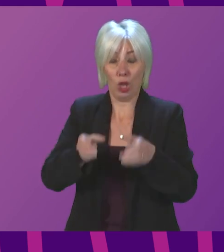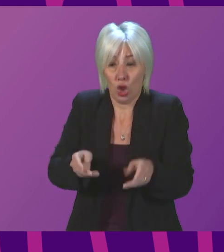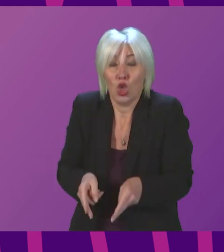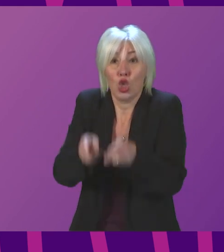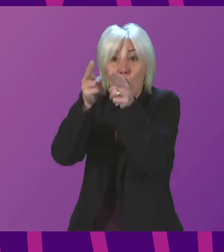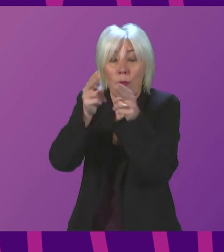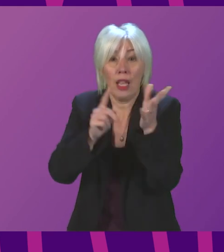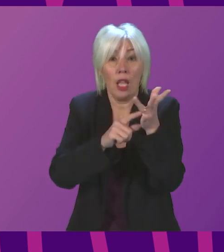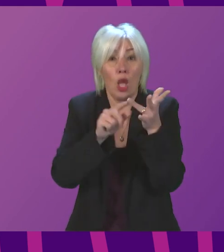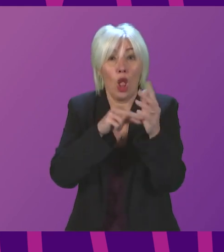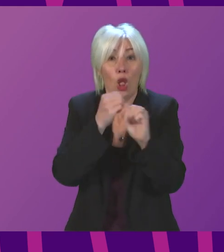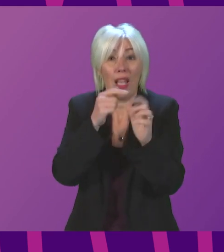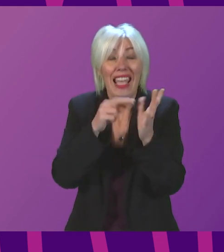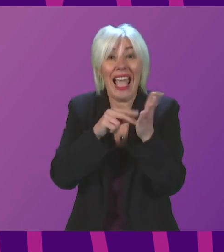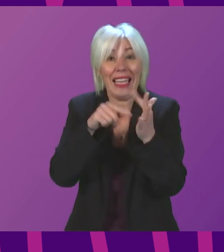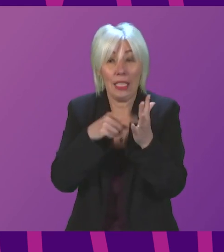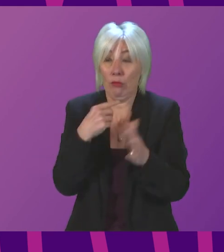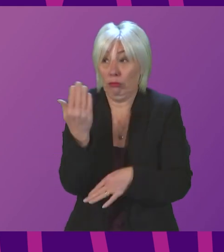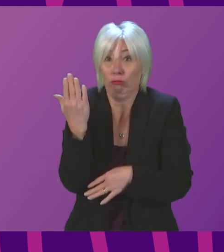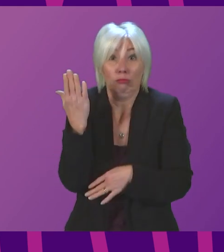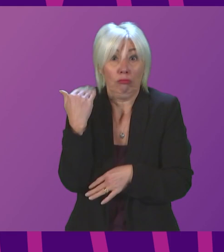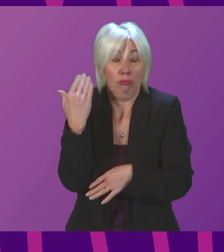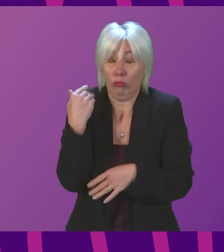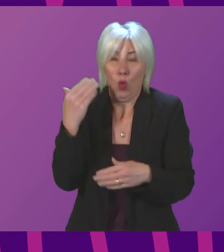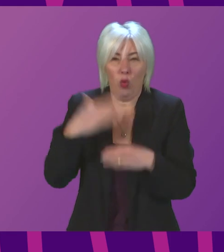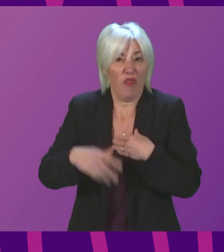Not very long ago, we would not have been able to contemplate keeping the lights on